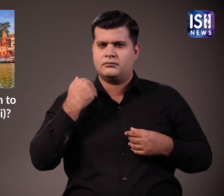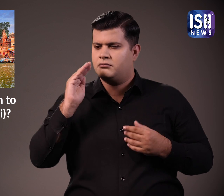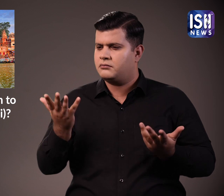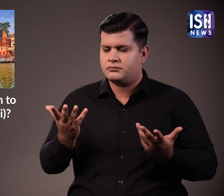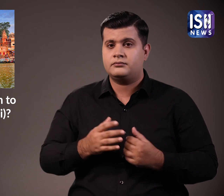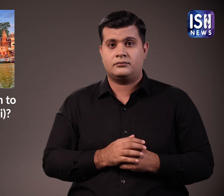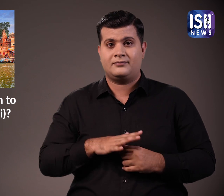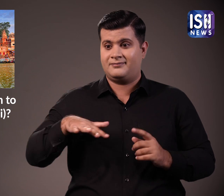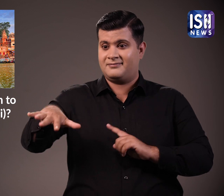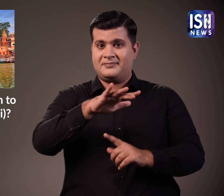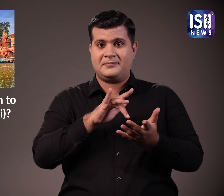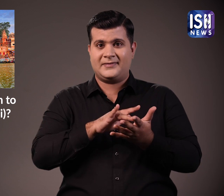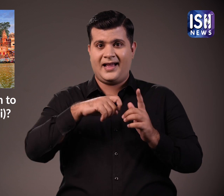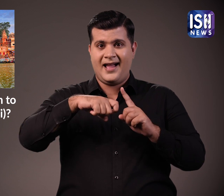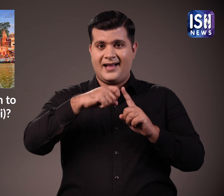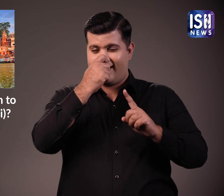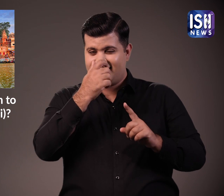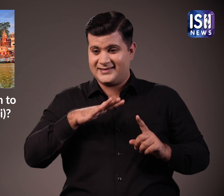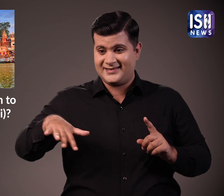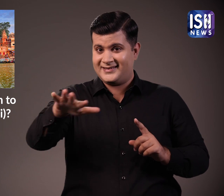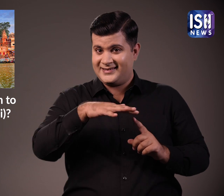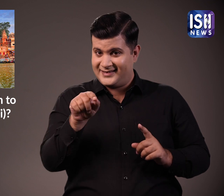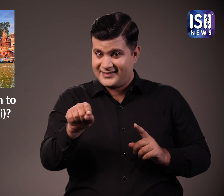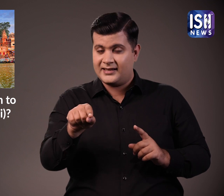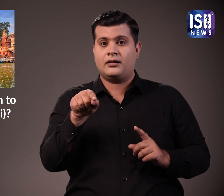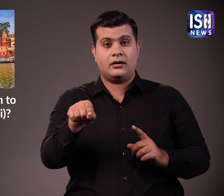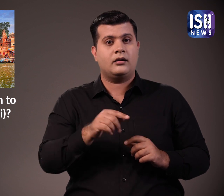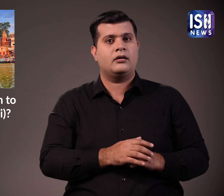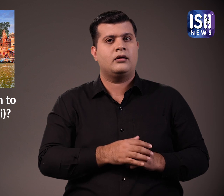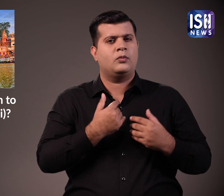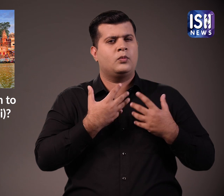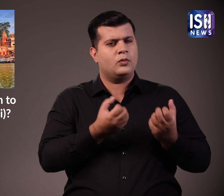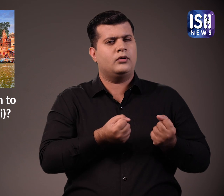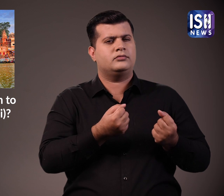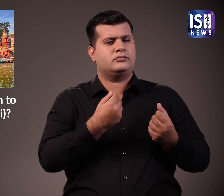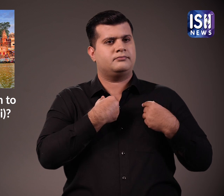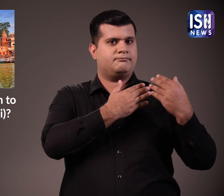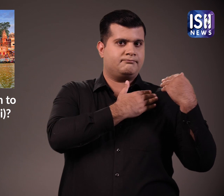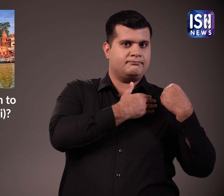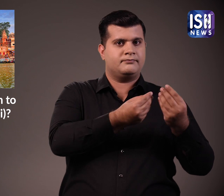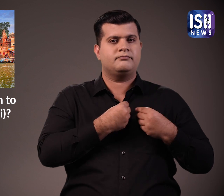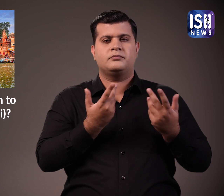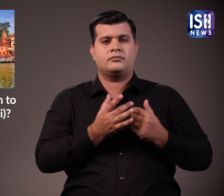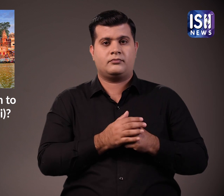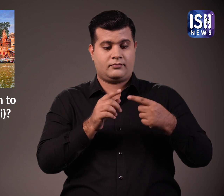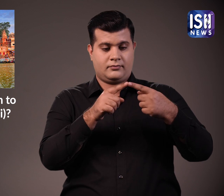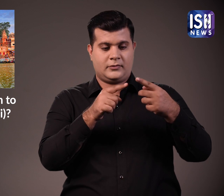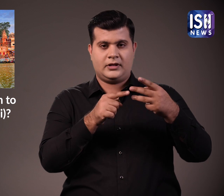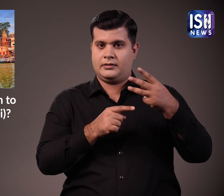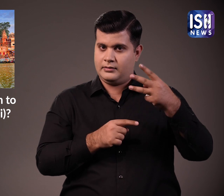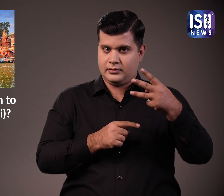She requested Lord Shiva to grant her 3 boons for the city of Kashi.